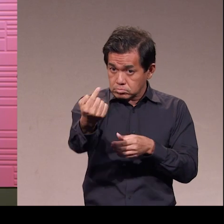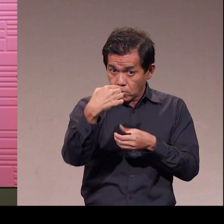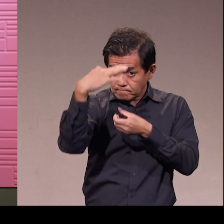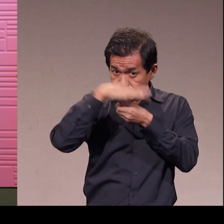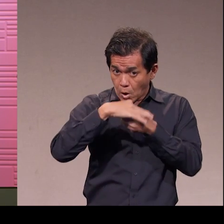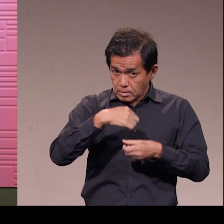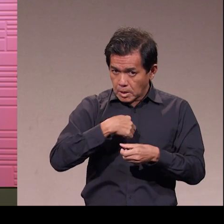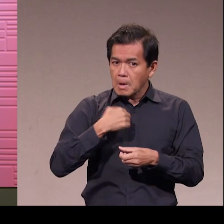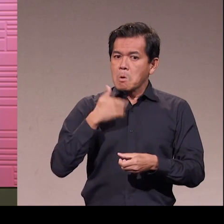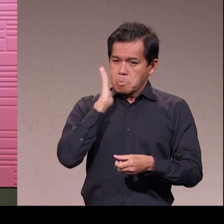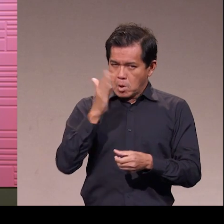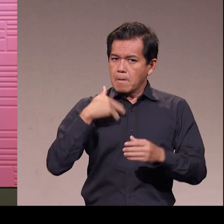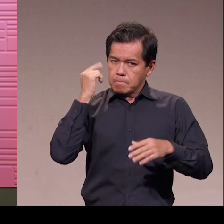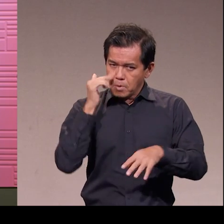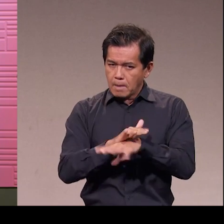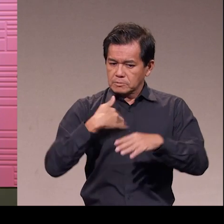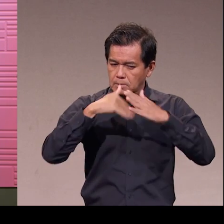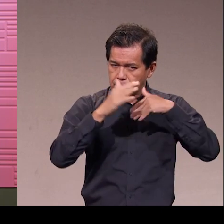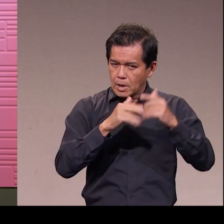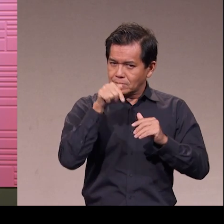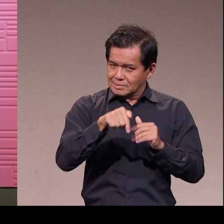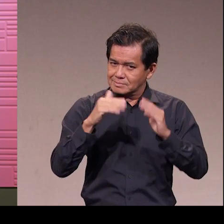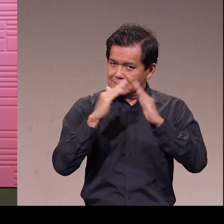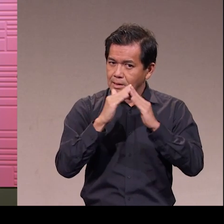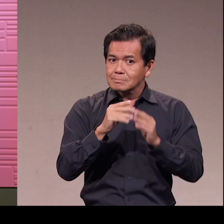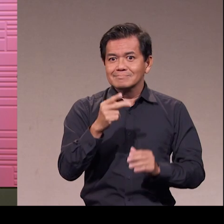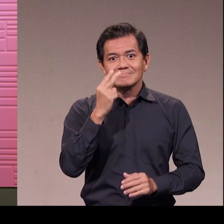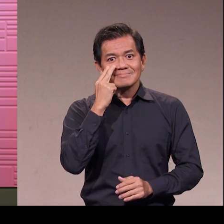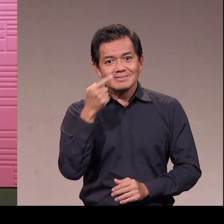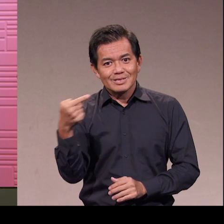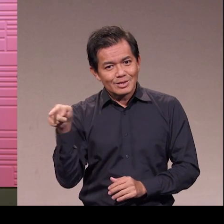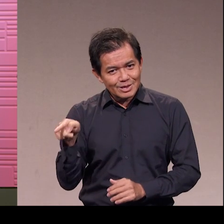Hence, the flats in Duxton have national significance -